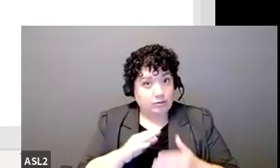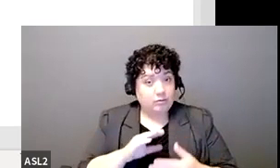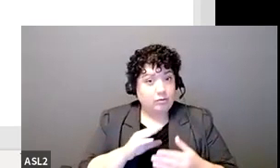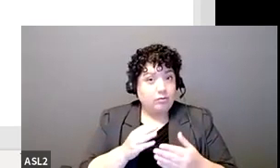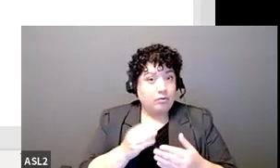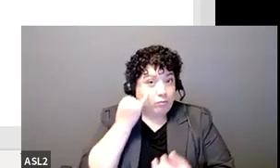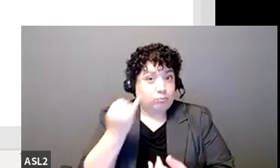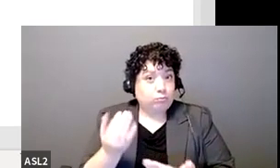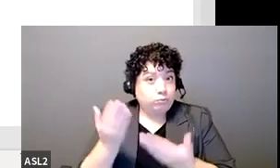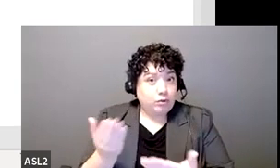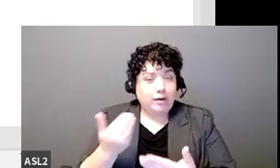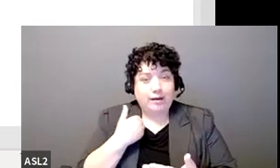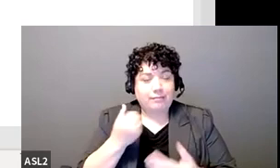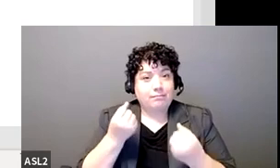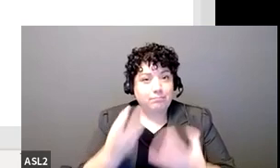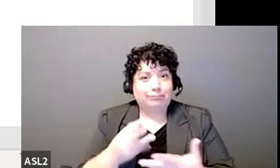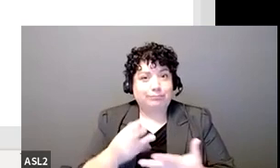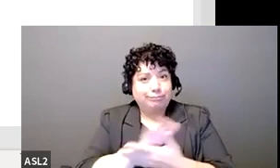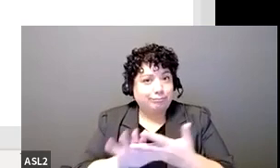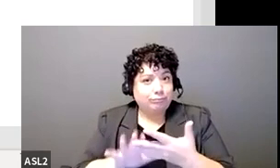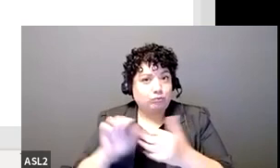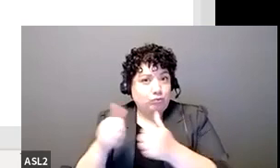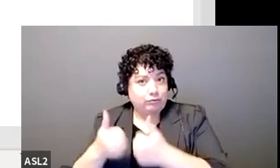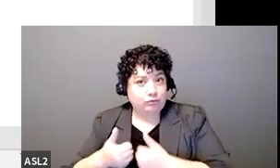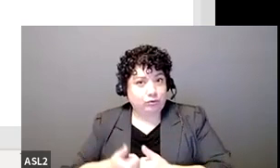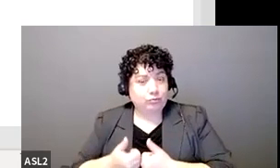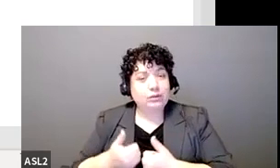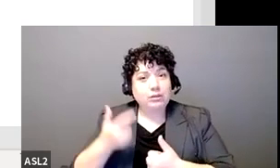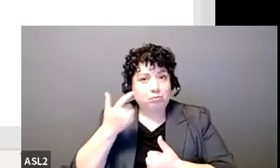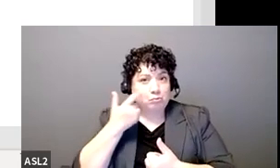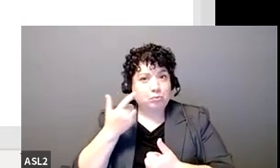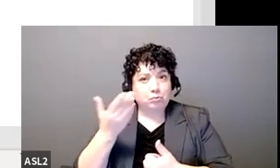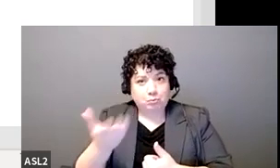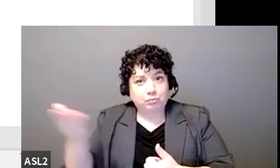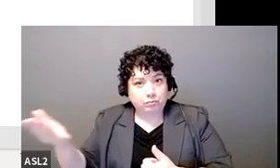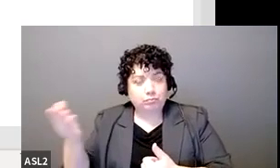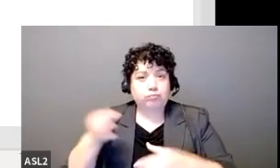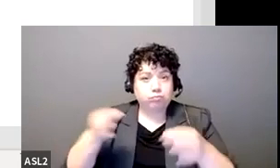myriad of challenges that we have just been talking about in the complex system fragmented